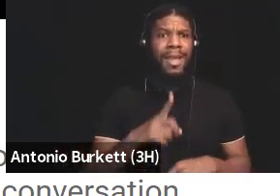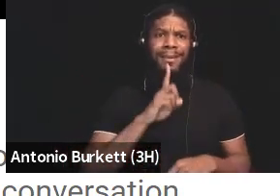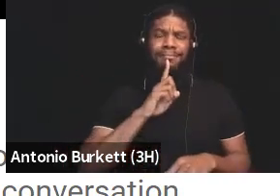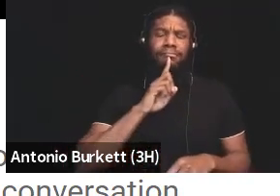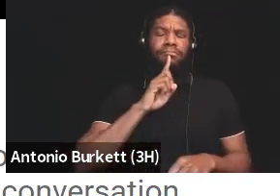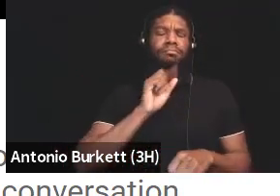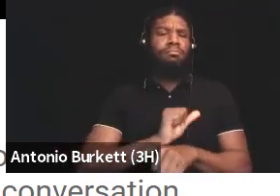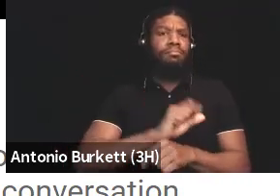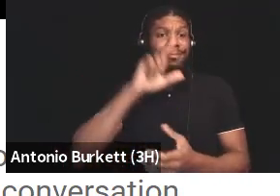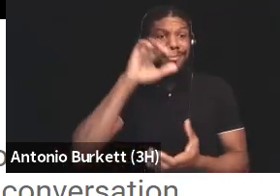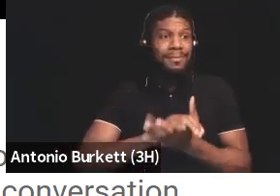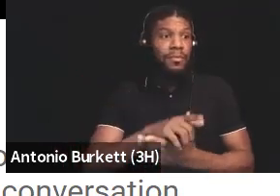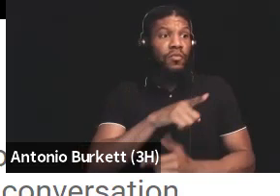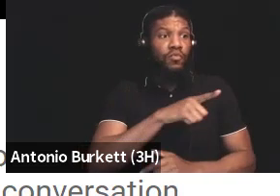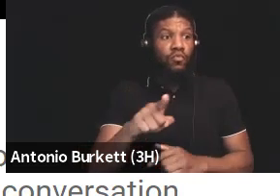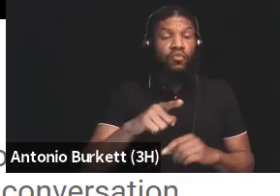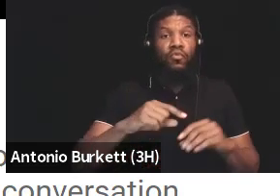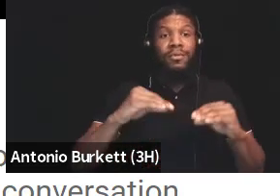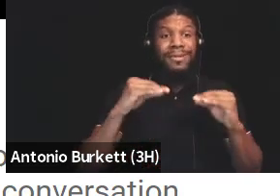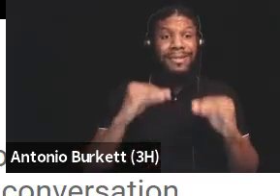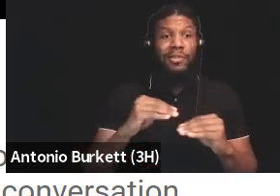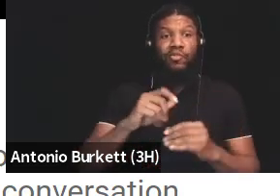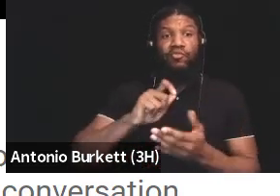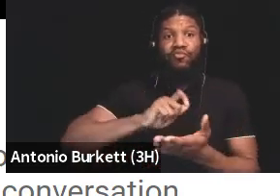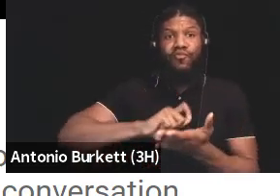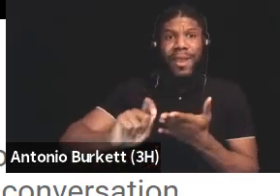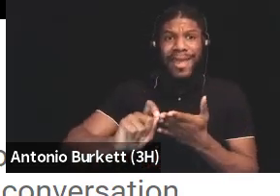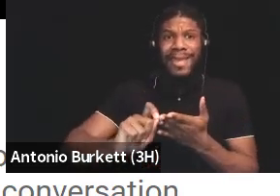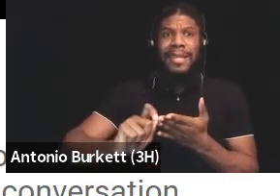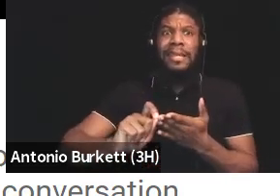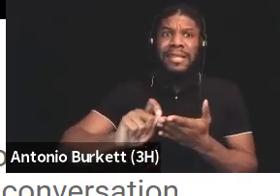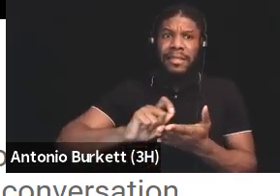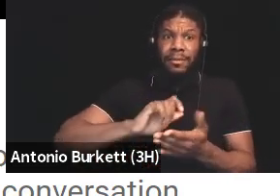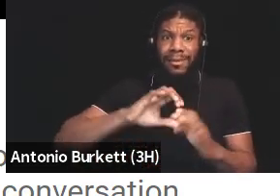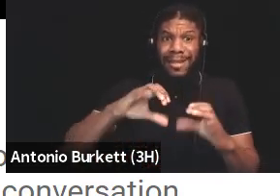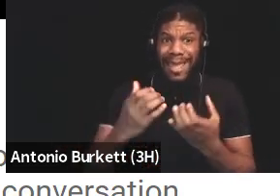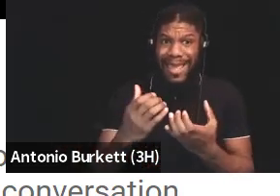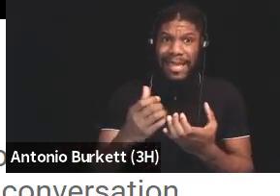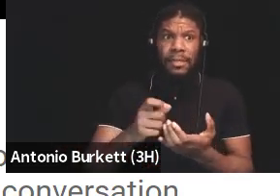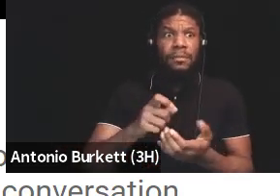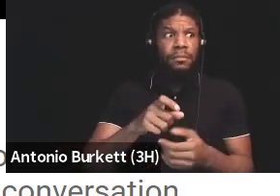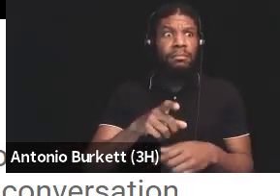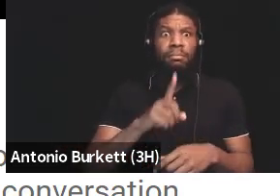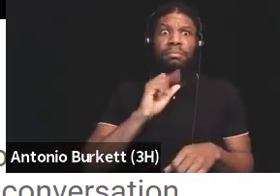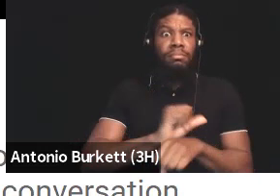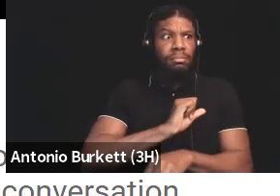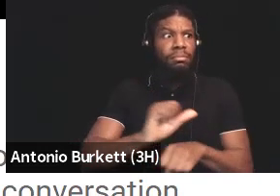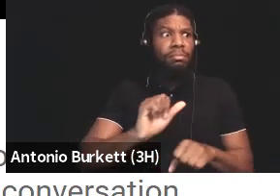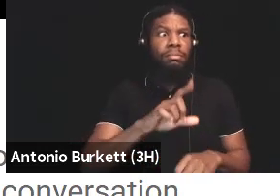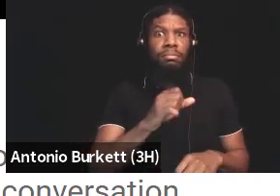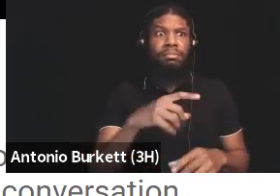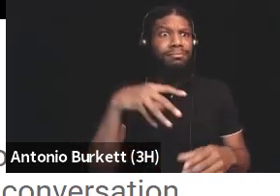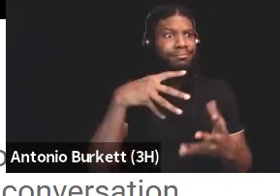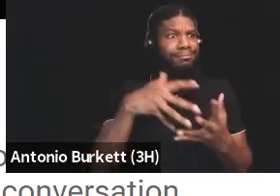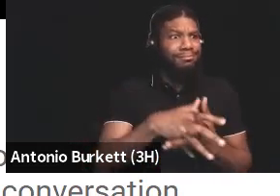class, that is a part of their charge. And so helping them understand how to approach writing